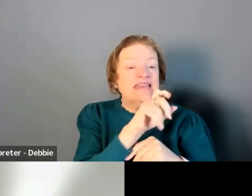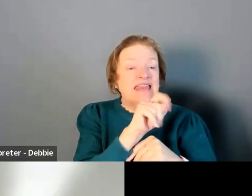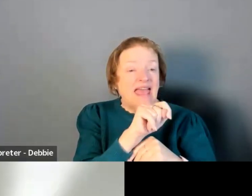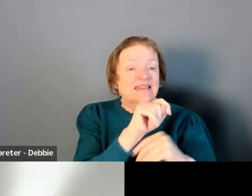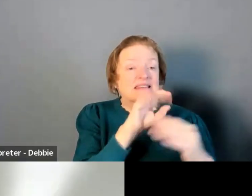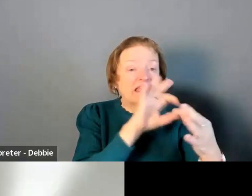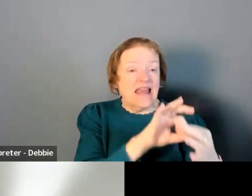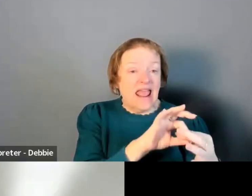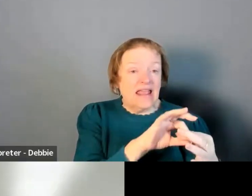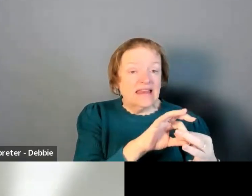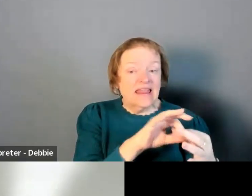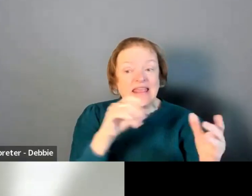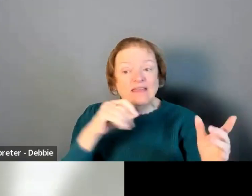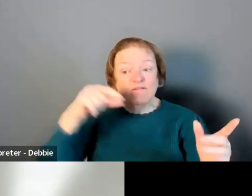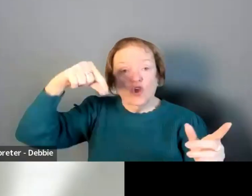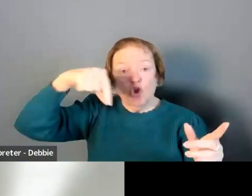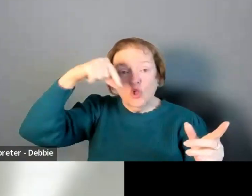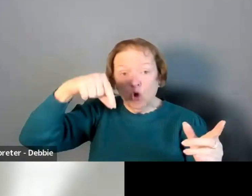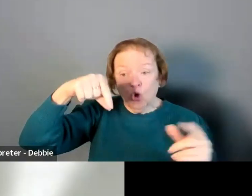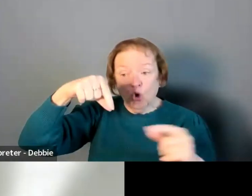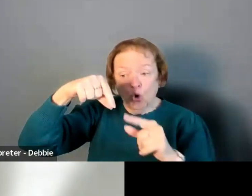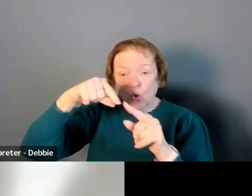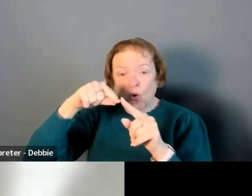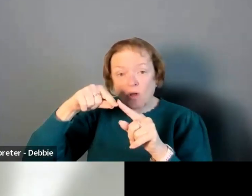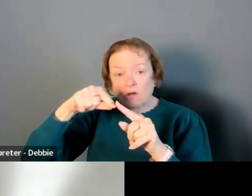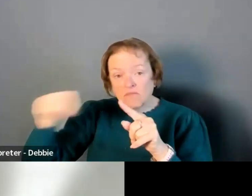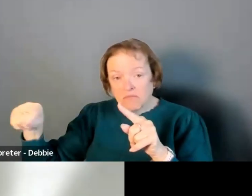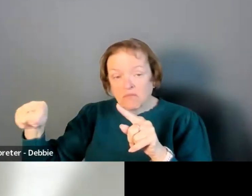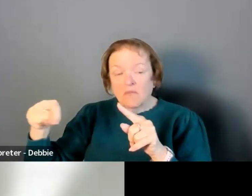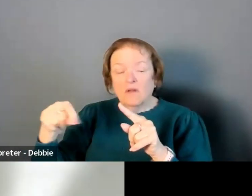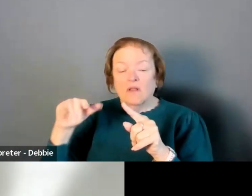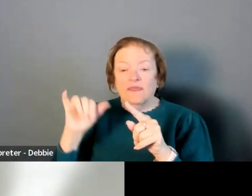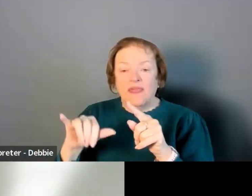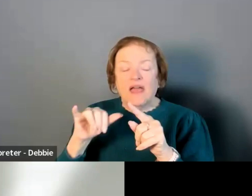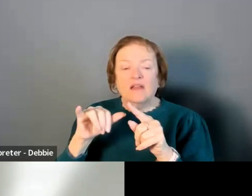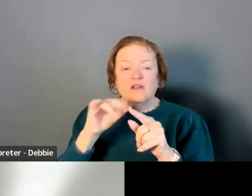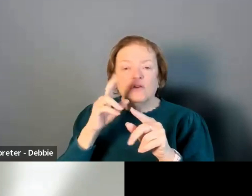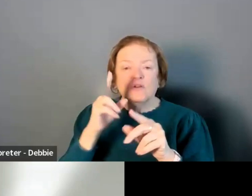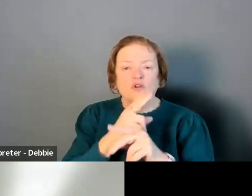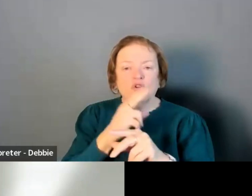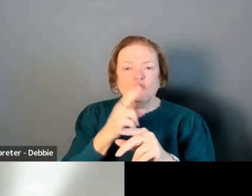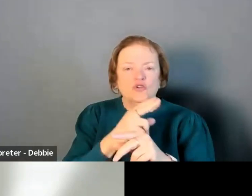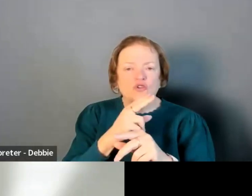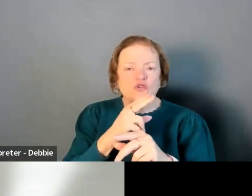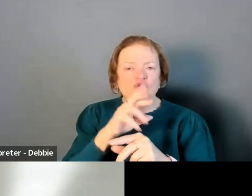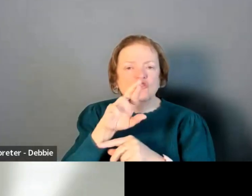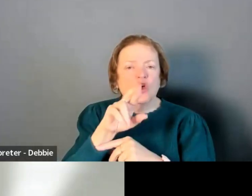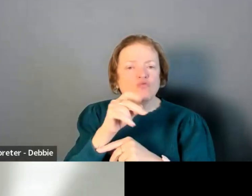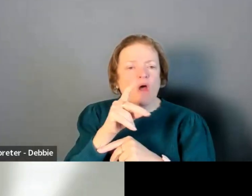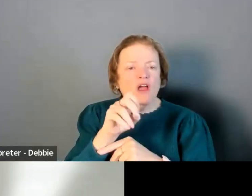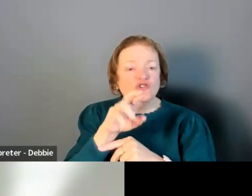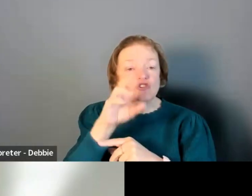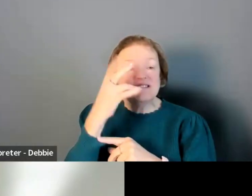Than you would use a oh, that's not it. Roger17.